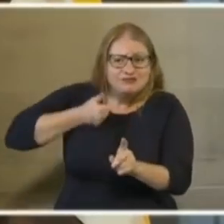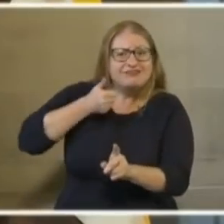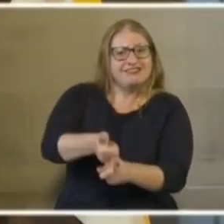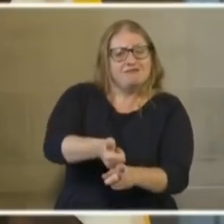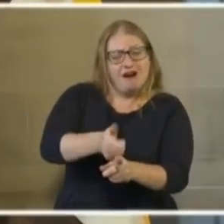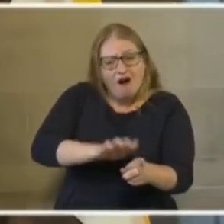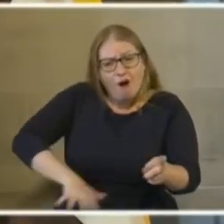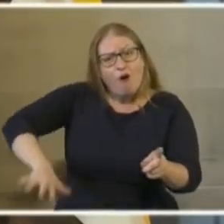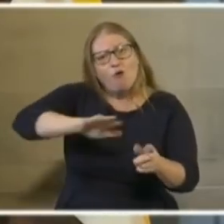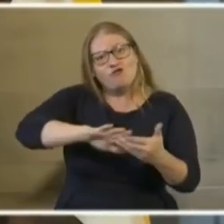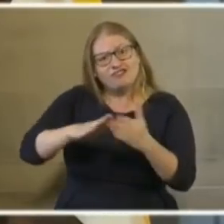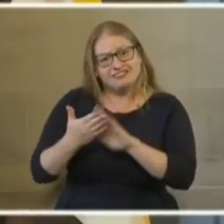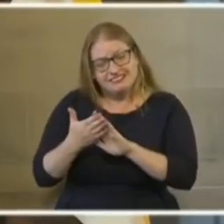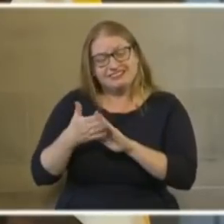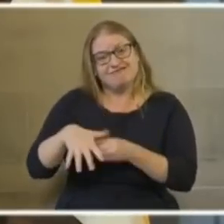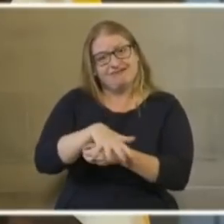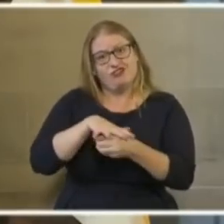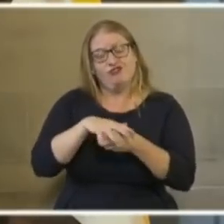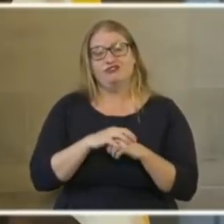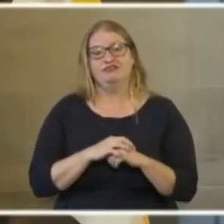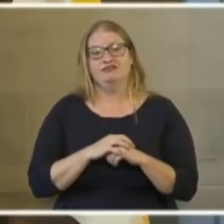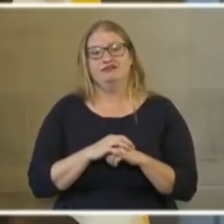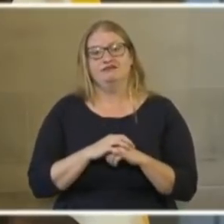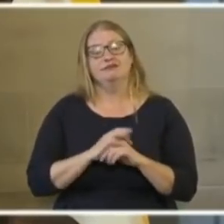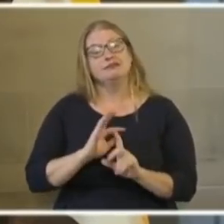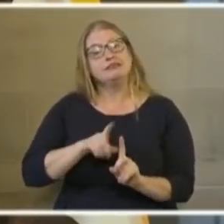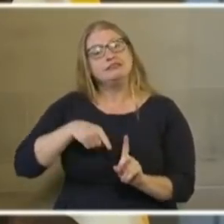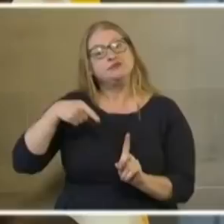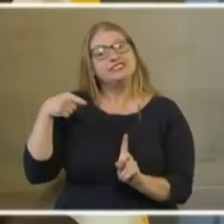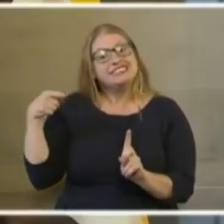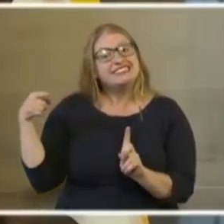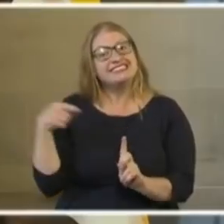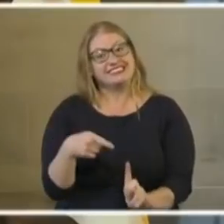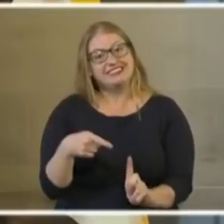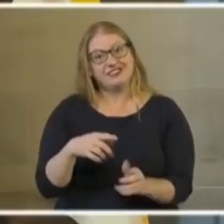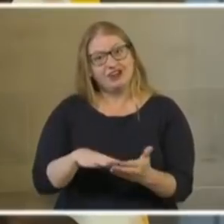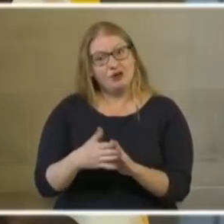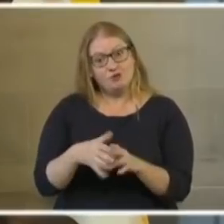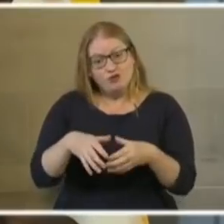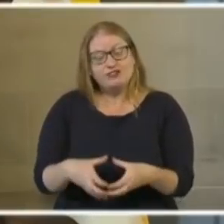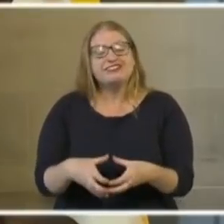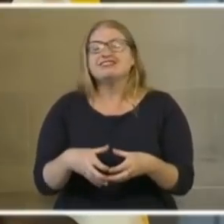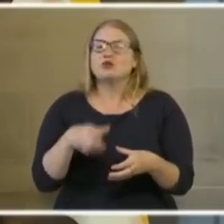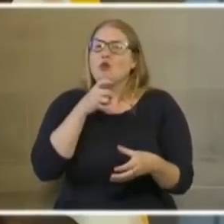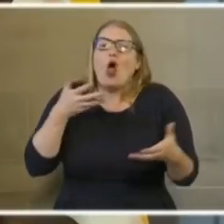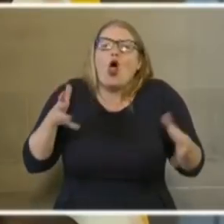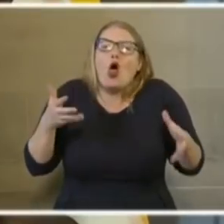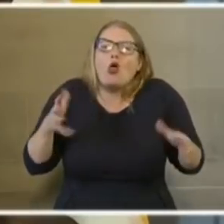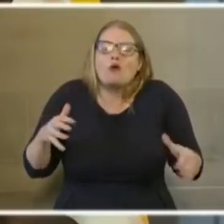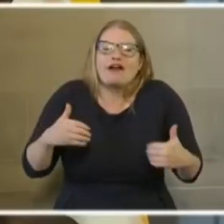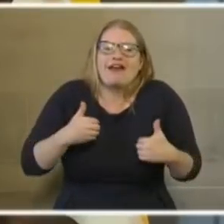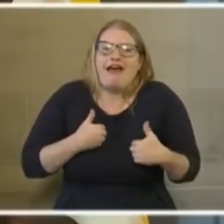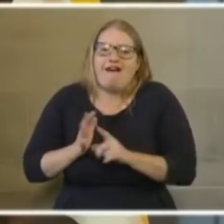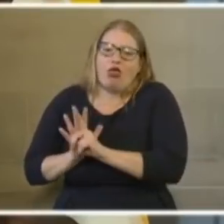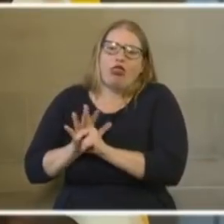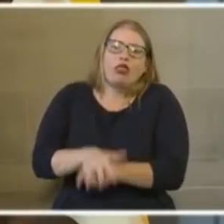PANDEMIC ARE SEVERE AND CONTINUE TO HAVE MAJOR IMPACTS ACROSS THE CITY AND REGION.